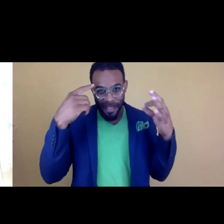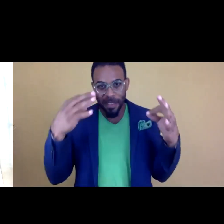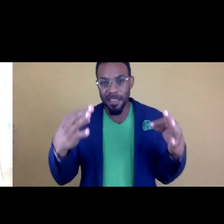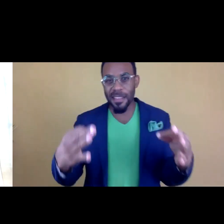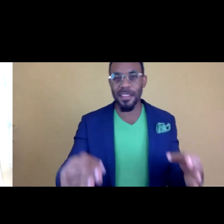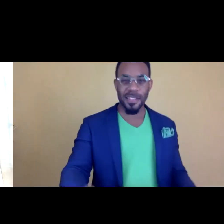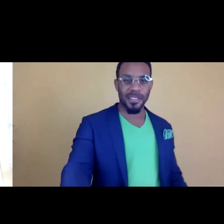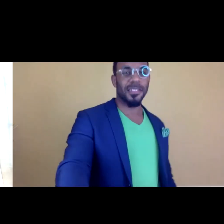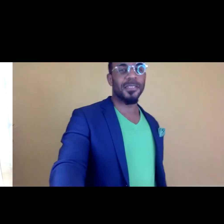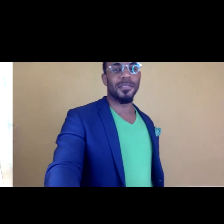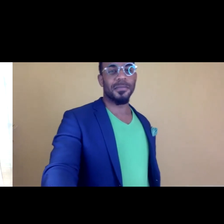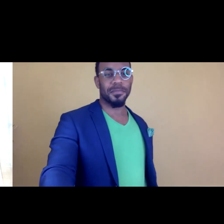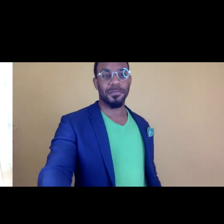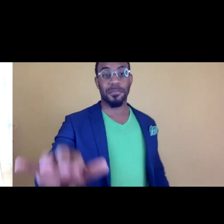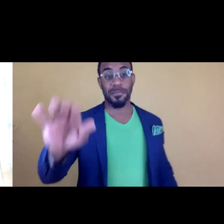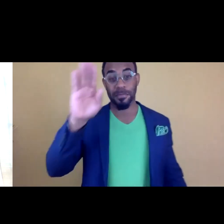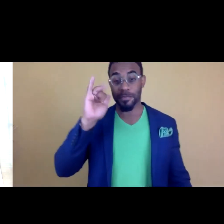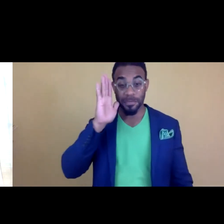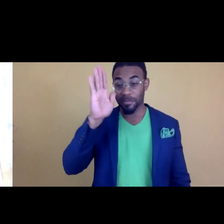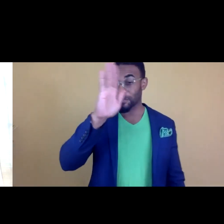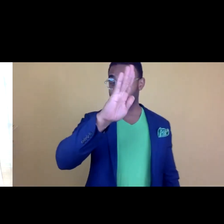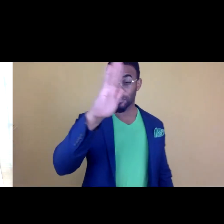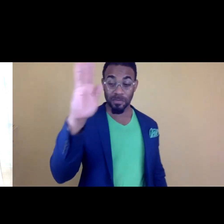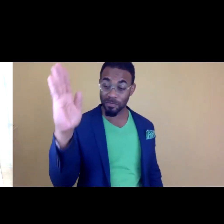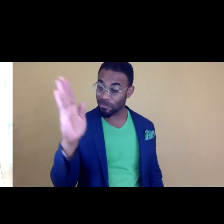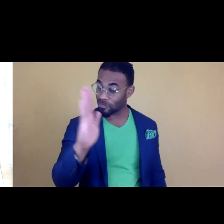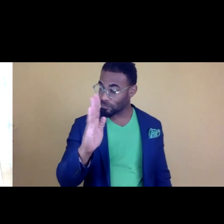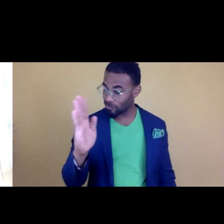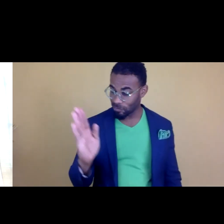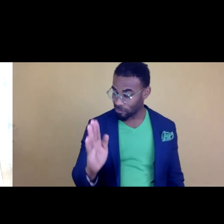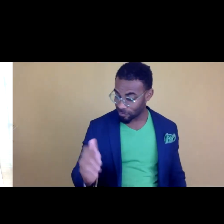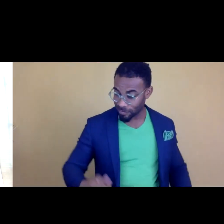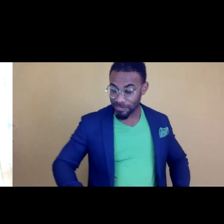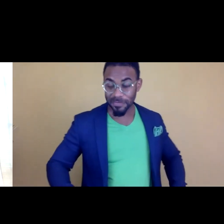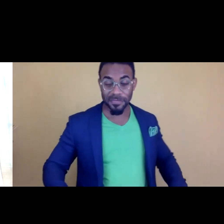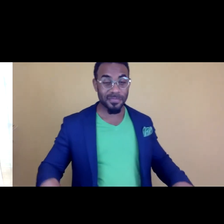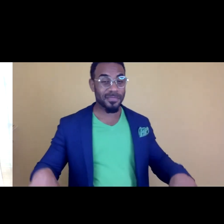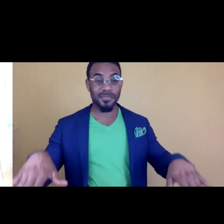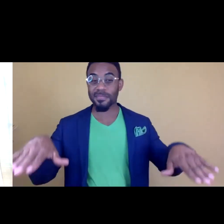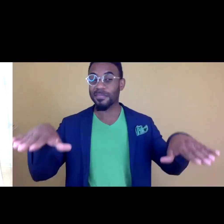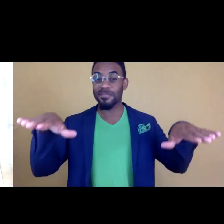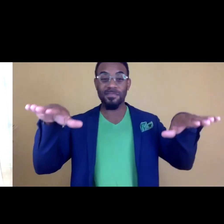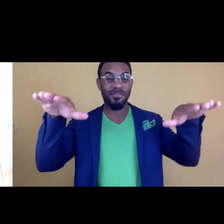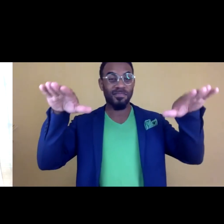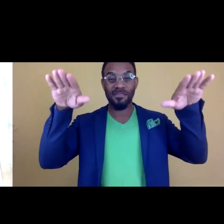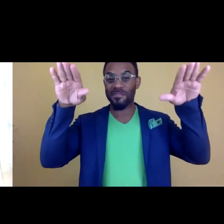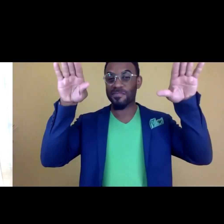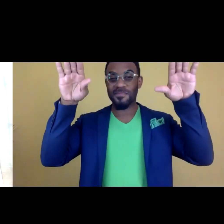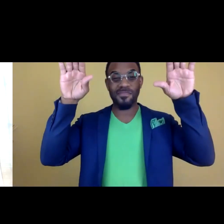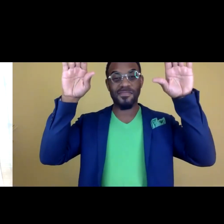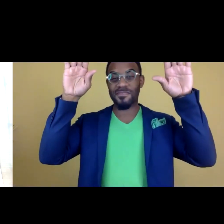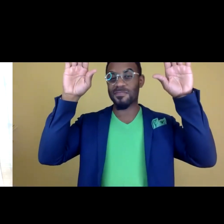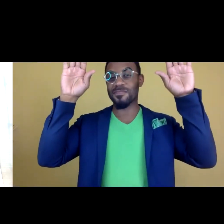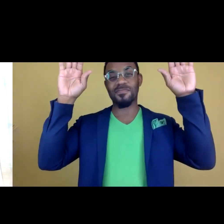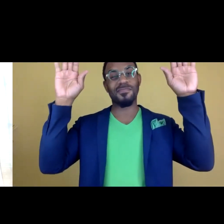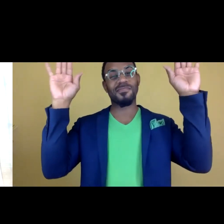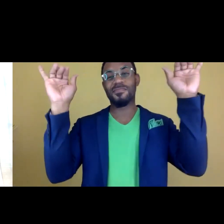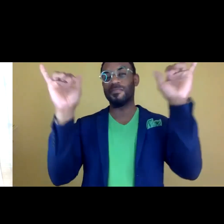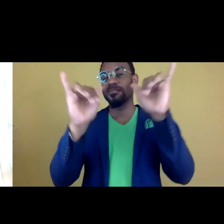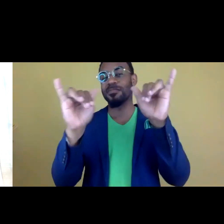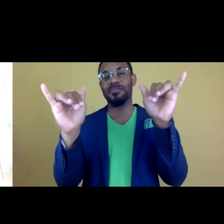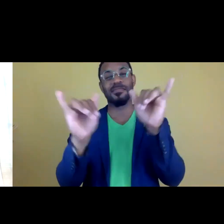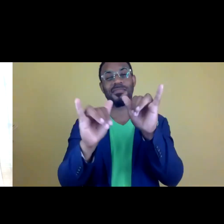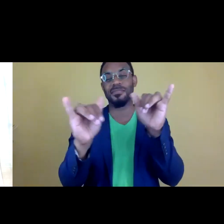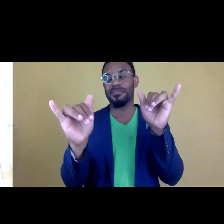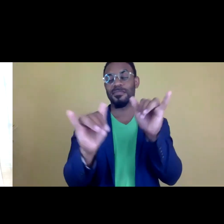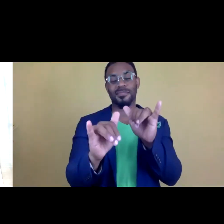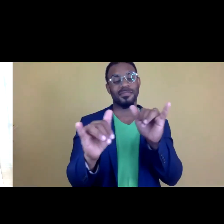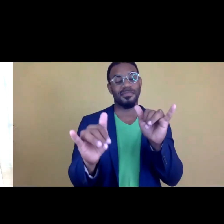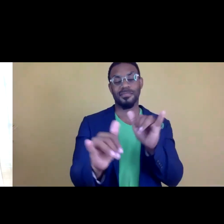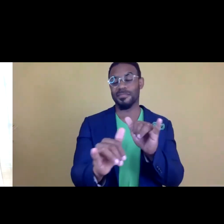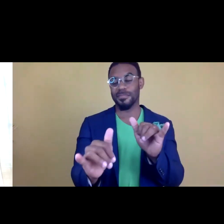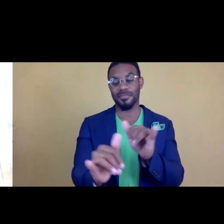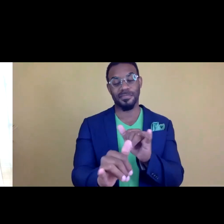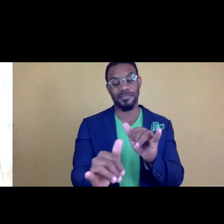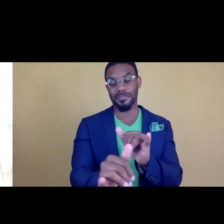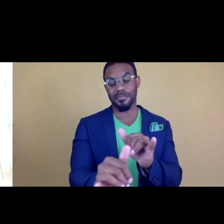Con vuestro fuerte voluntad, Nunca nos rendiré.